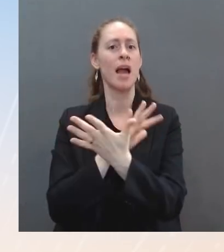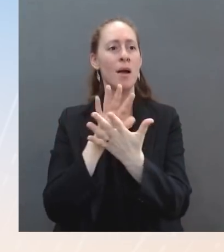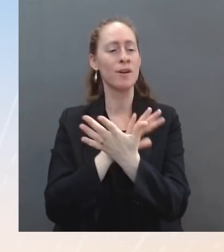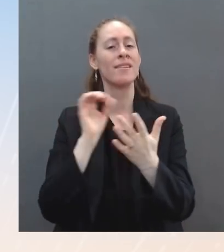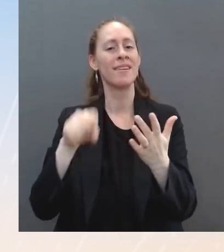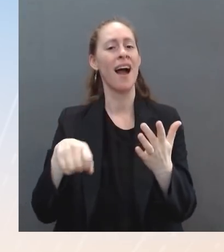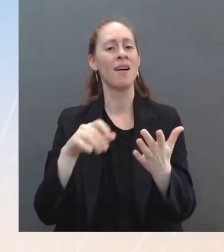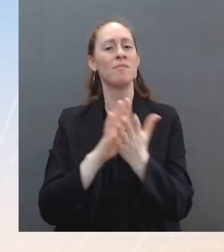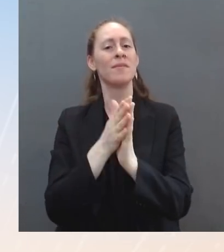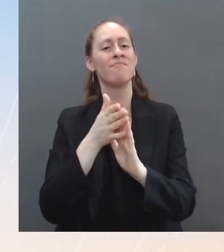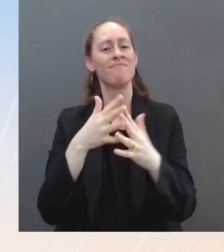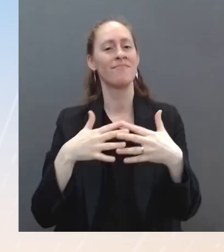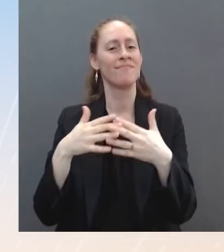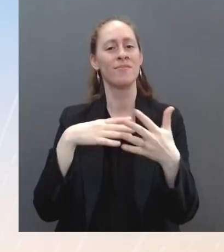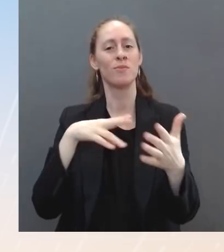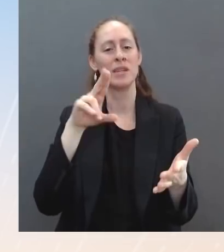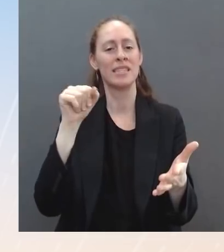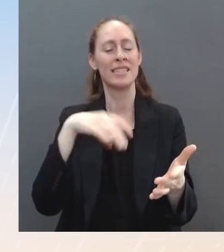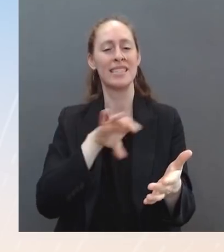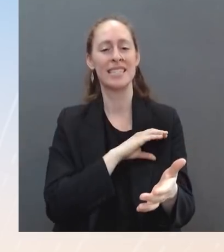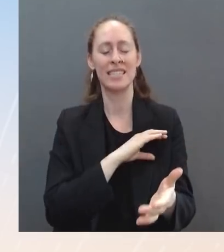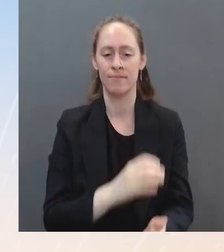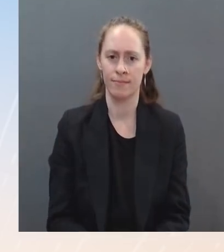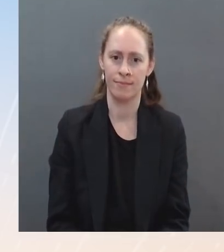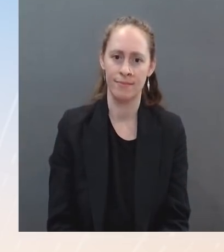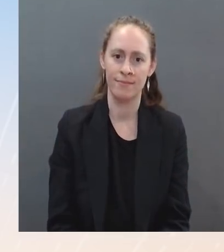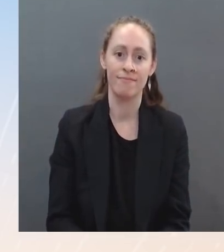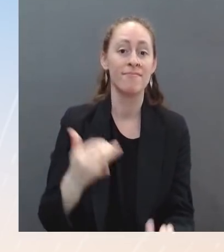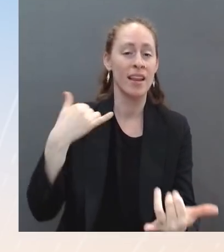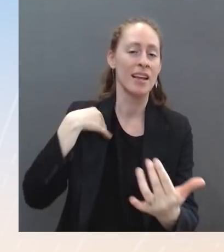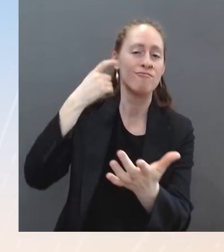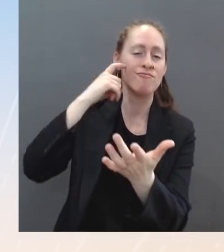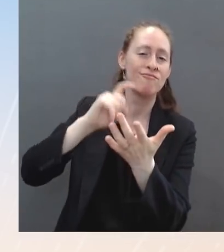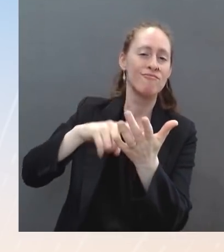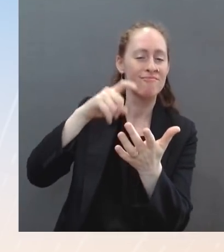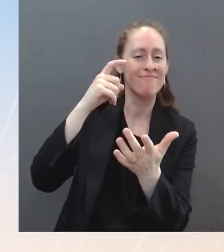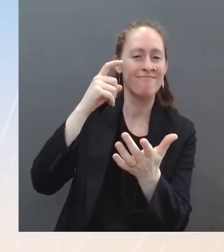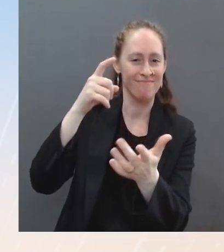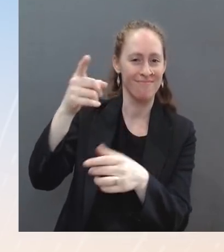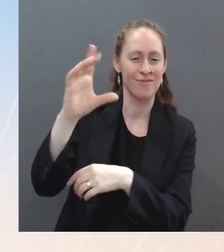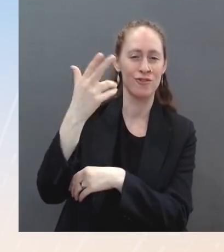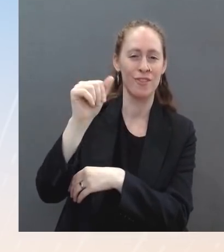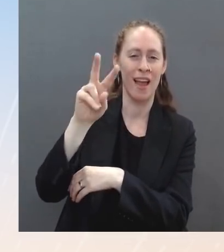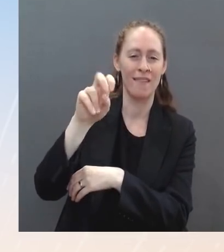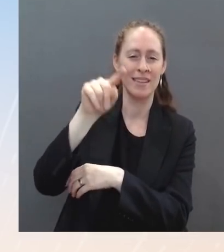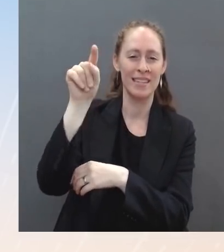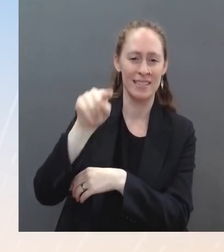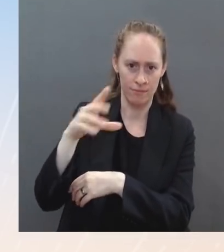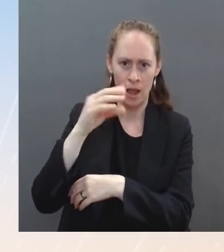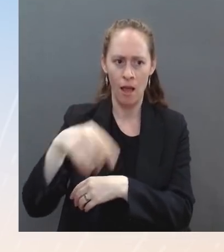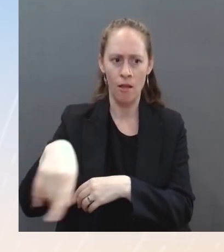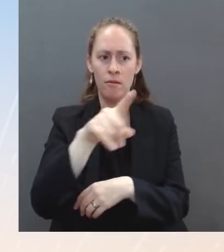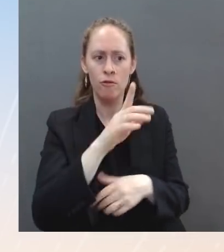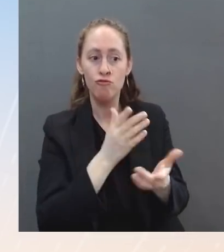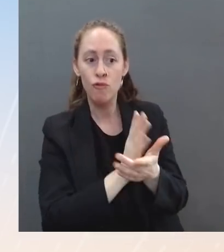while we continue to advance the rights and dignity of working people. Today, new CDC data further underscored the mental health